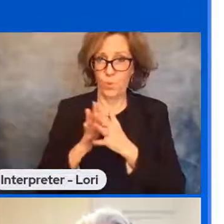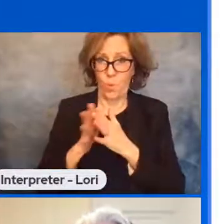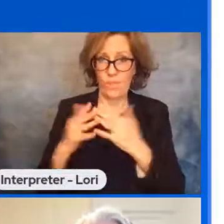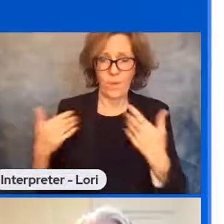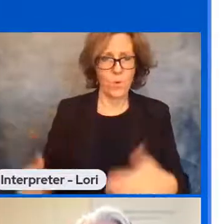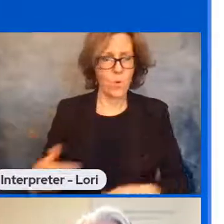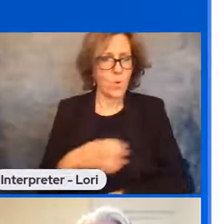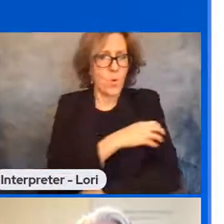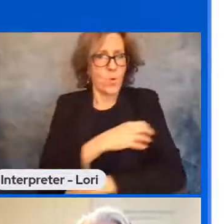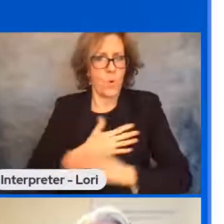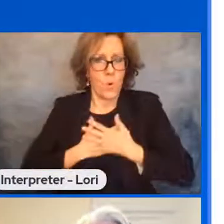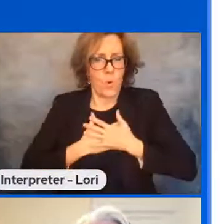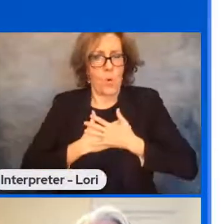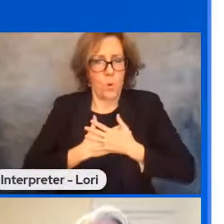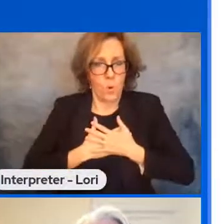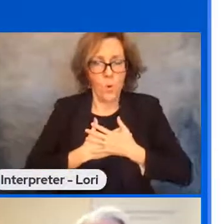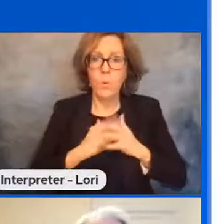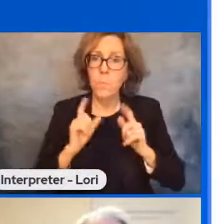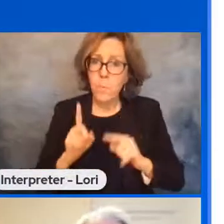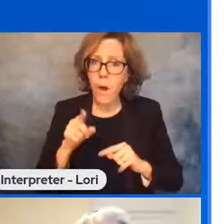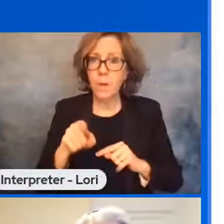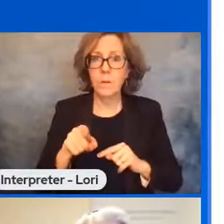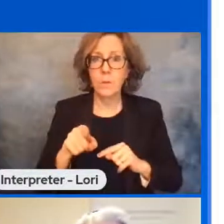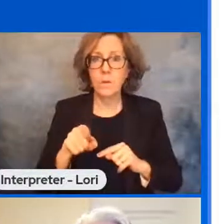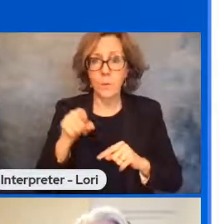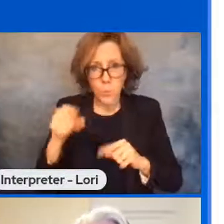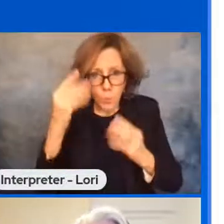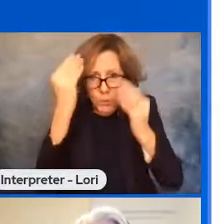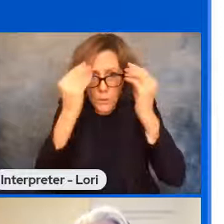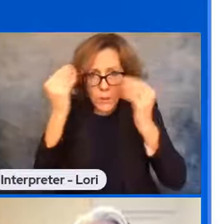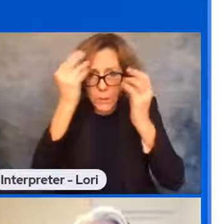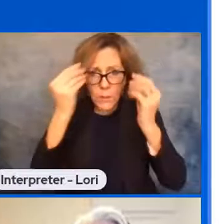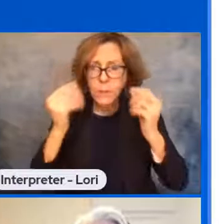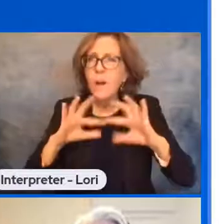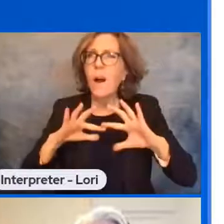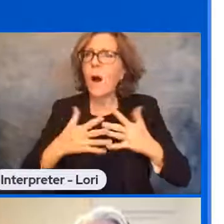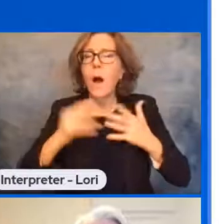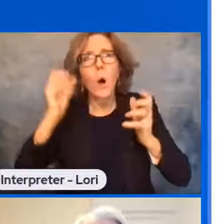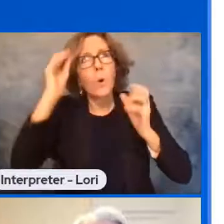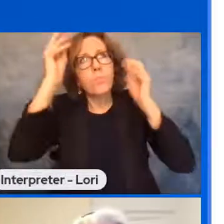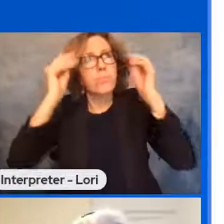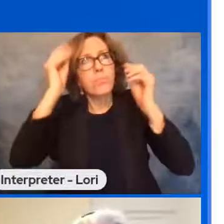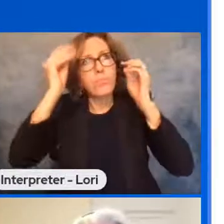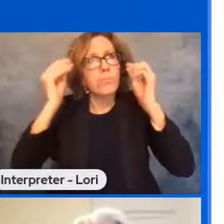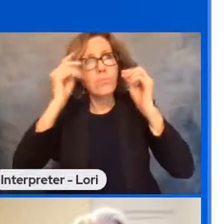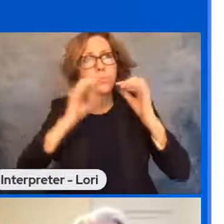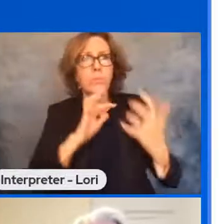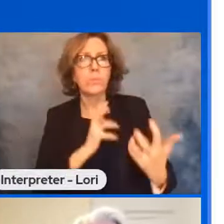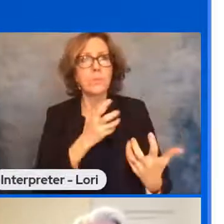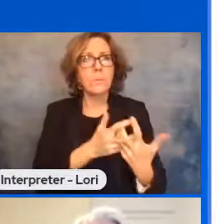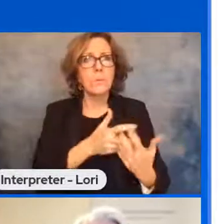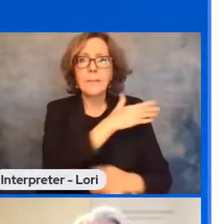can have when you think about the needs of people with disabilities, you work with people with disabilities,